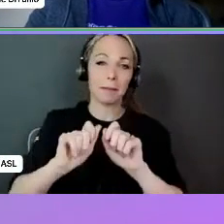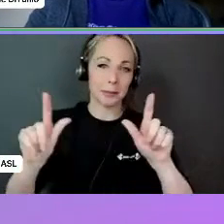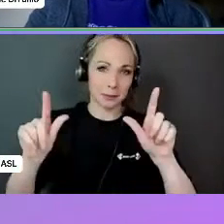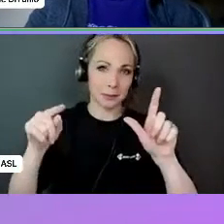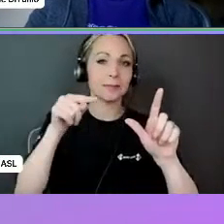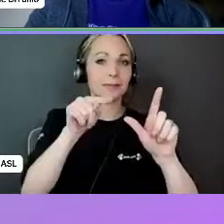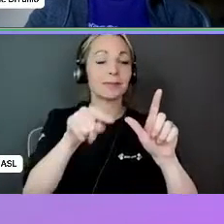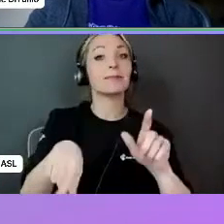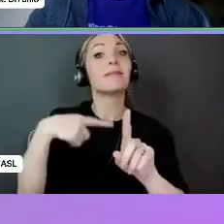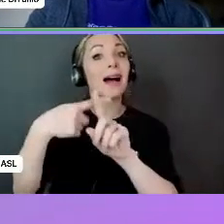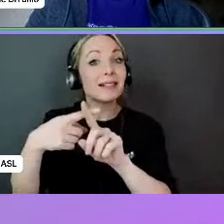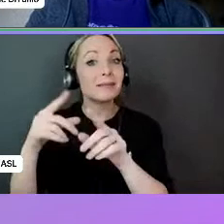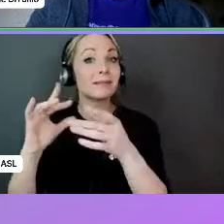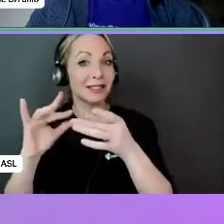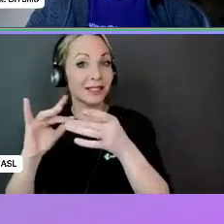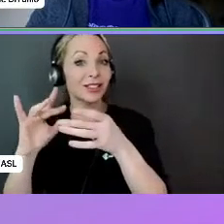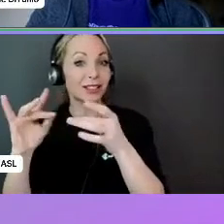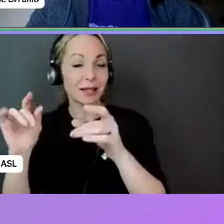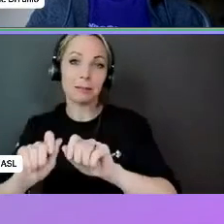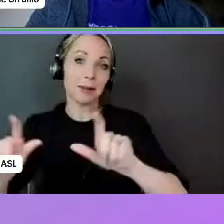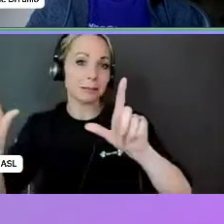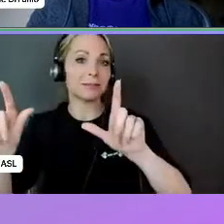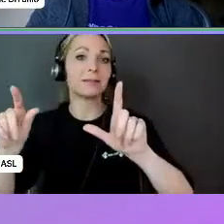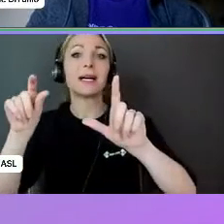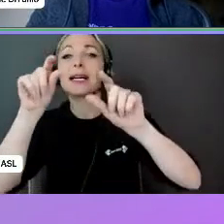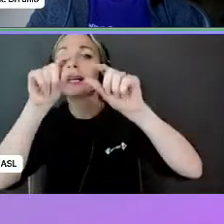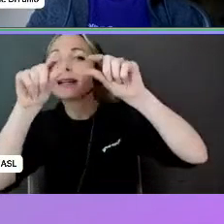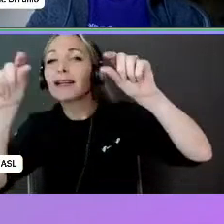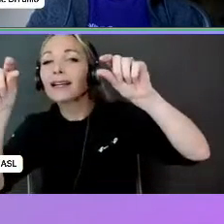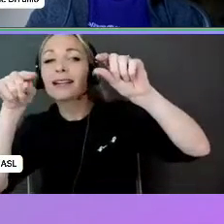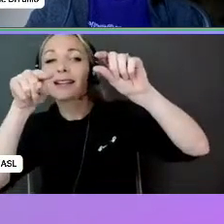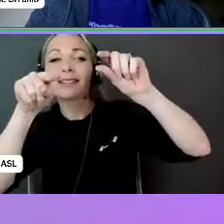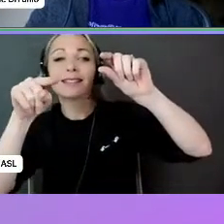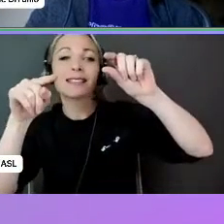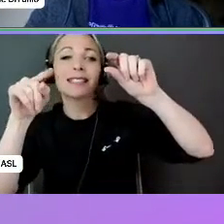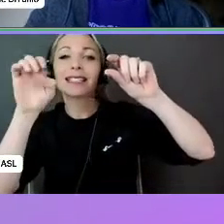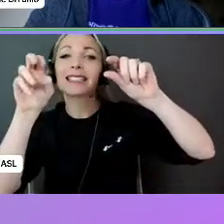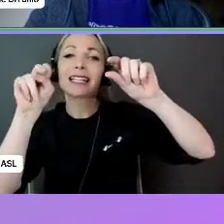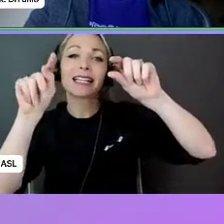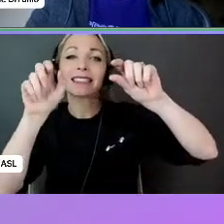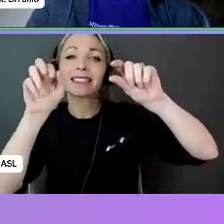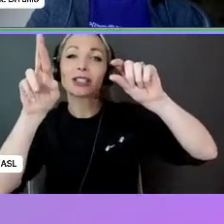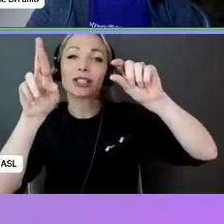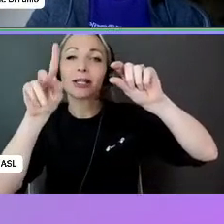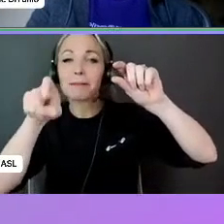can see that we created a thick red border around the inputs to denote that they're in an error state, and then